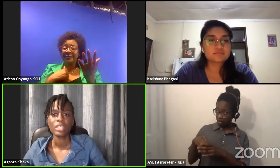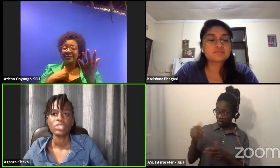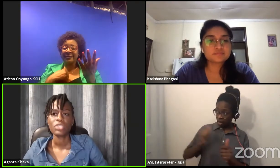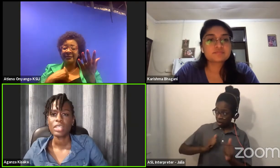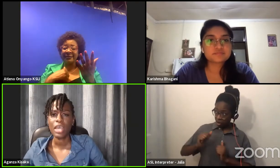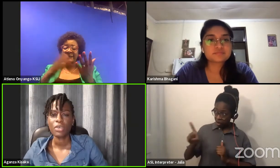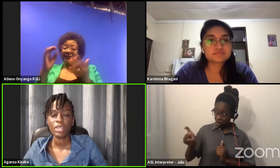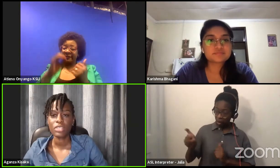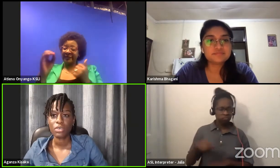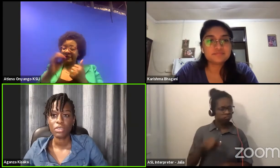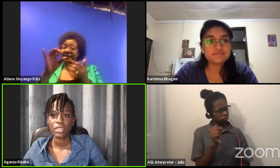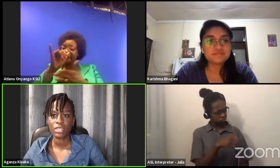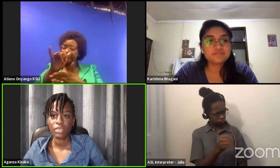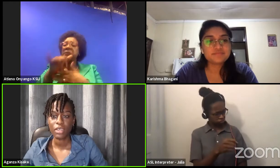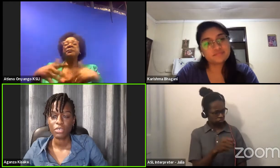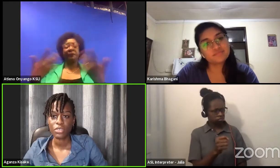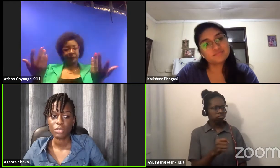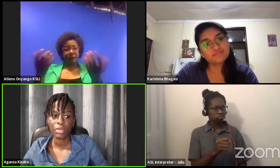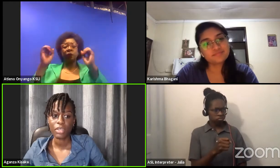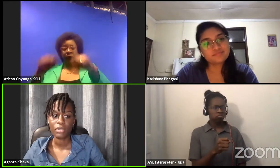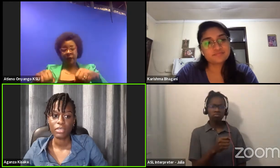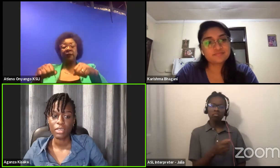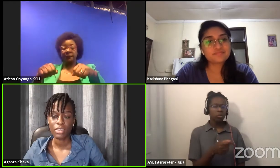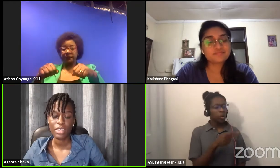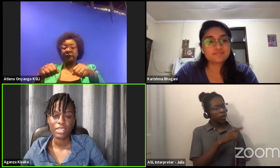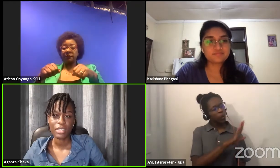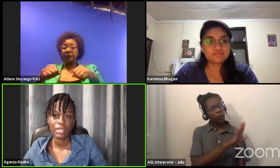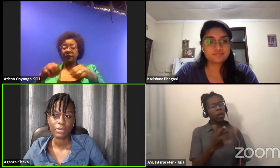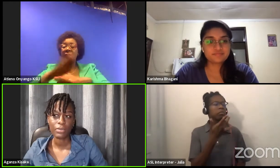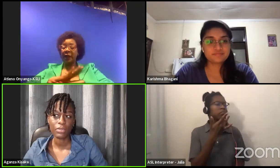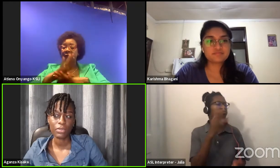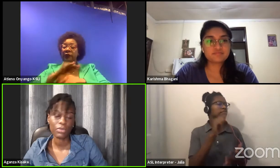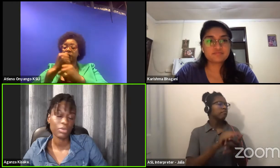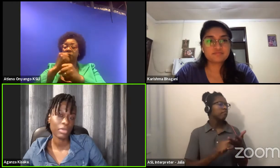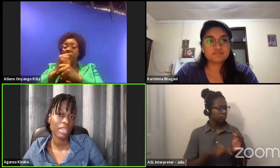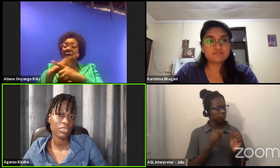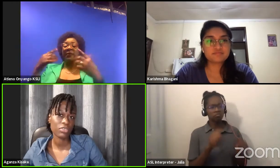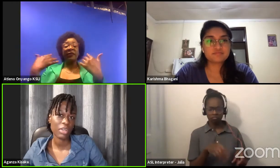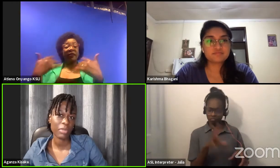She was like, "Yeah you'll get to do all this stuff you love to do but in theater you get to do drama